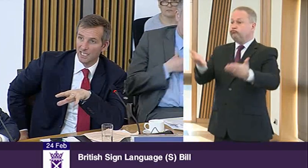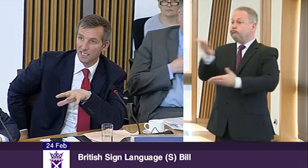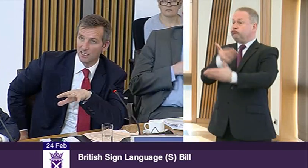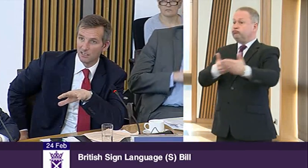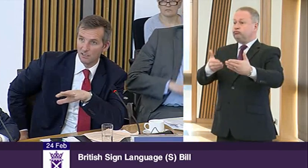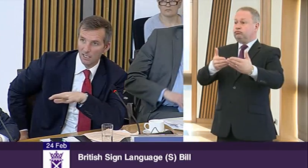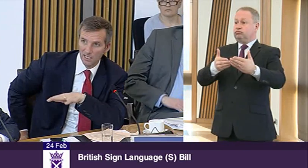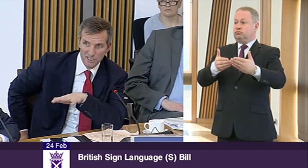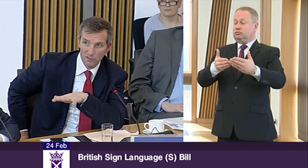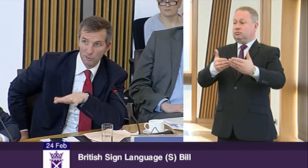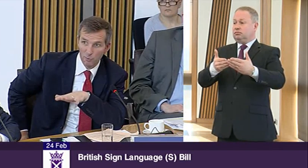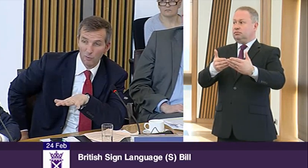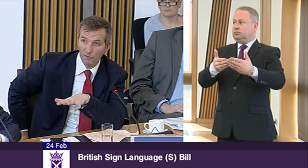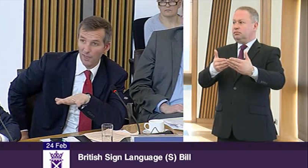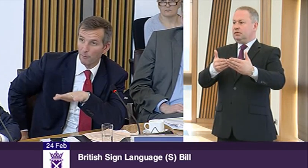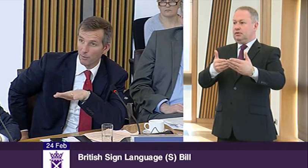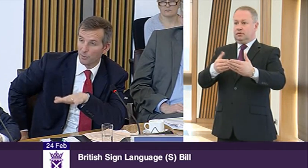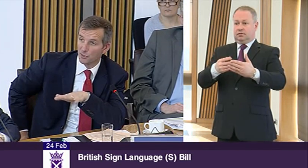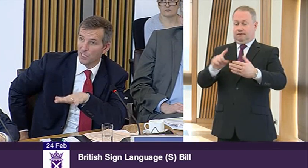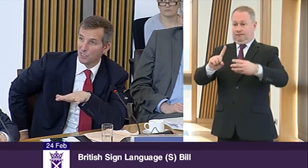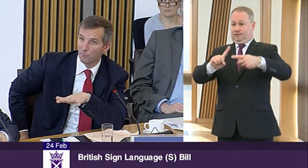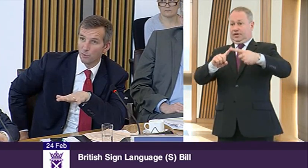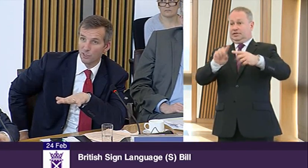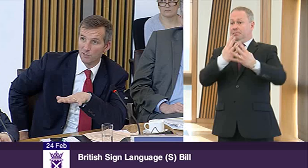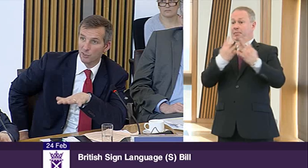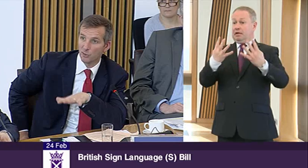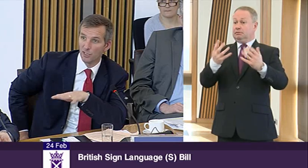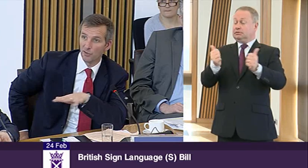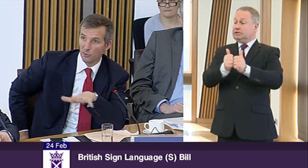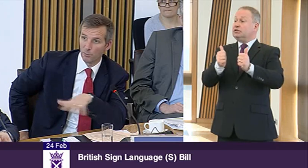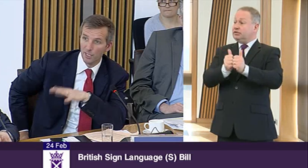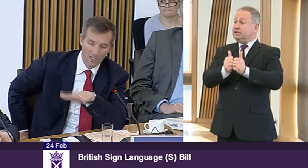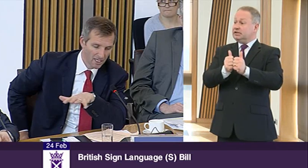The latter have indicated general support for that, while stressing the importance of